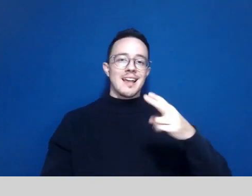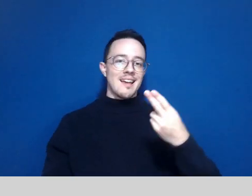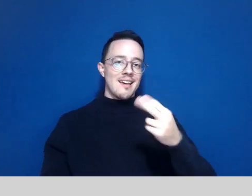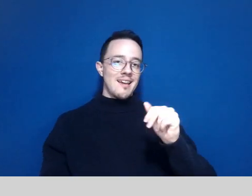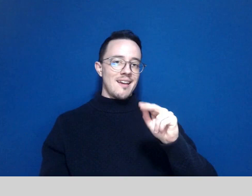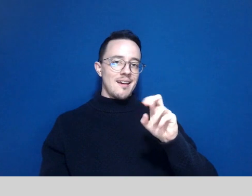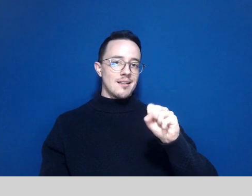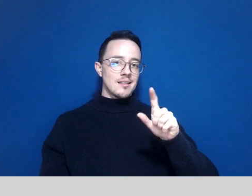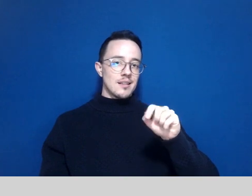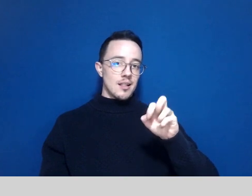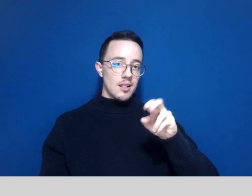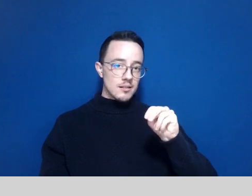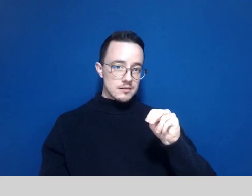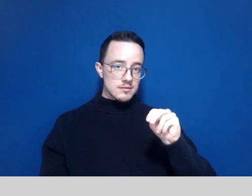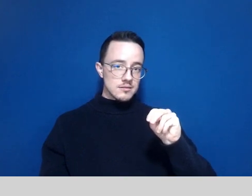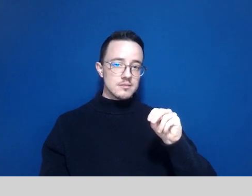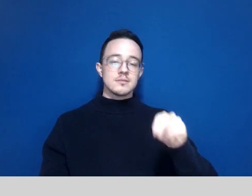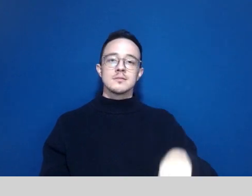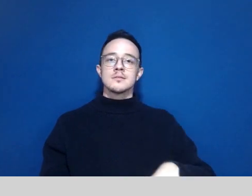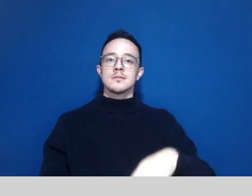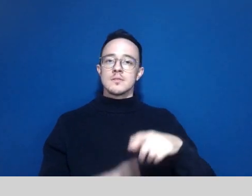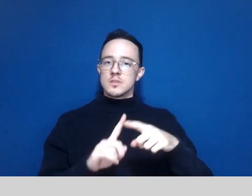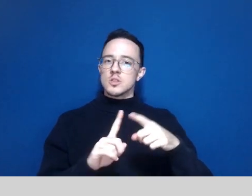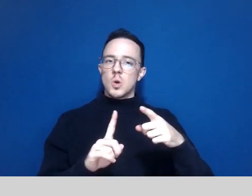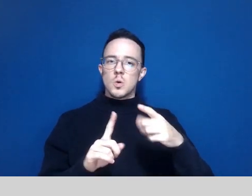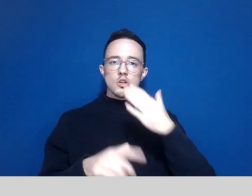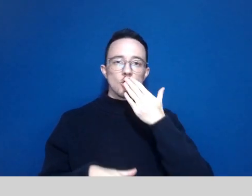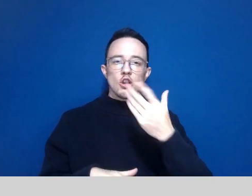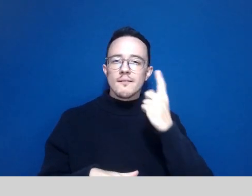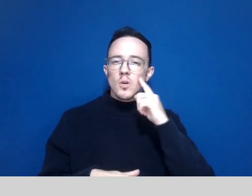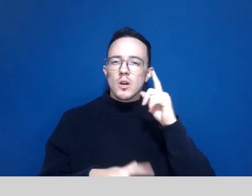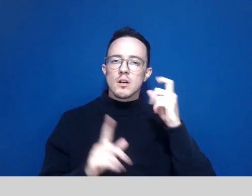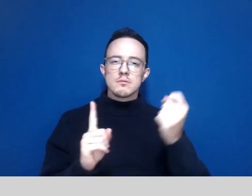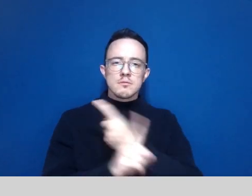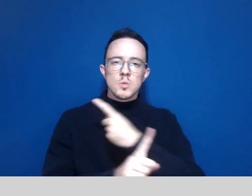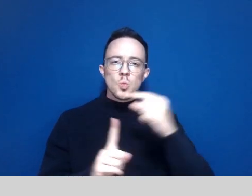This is good for things like dunder init or PyGotham